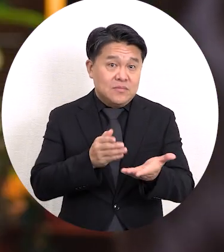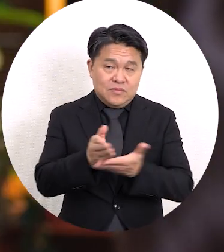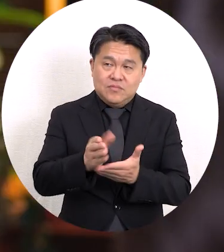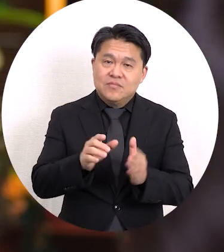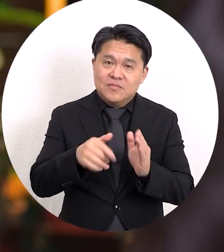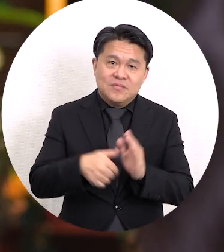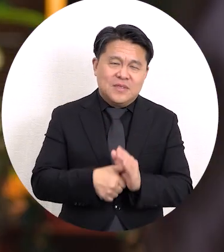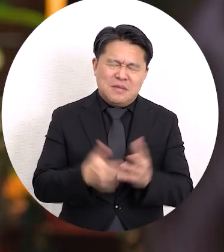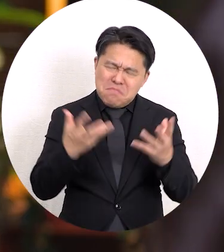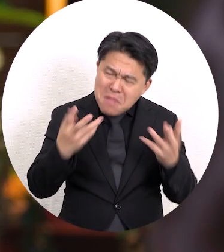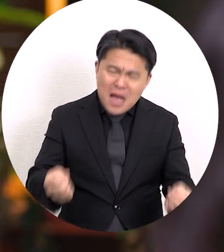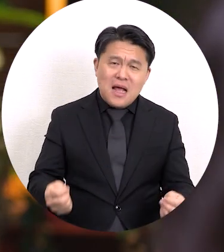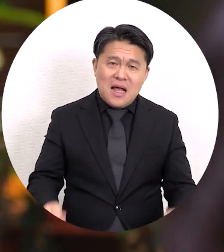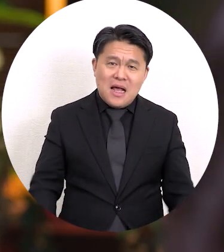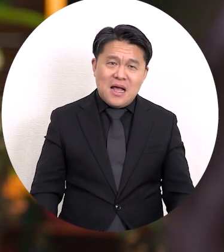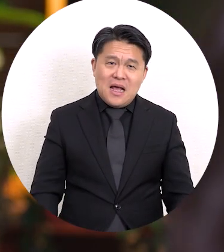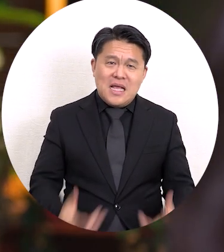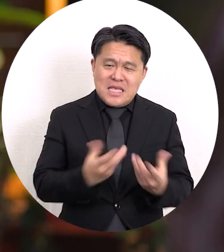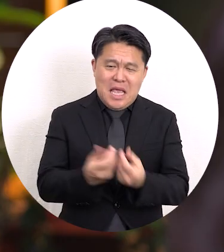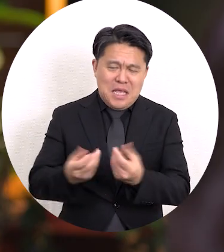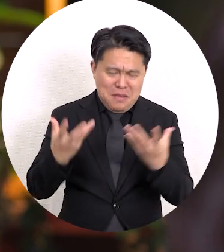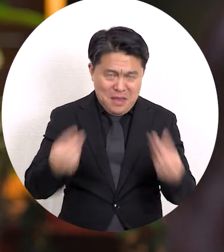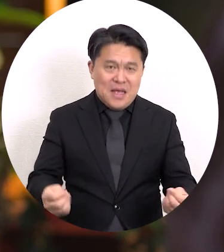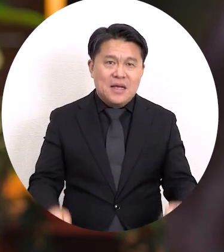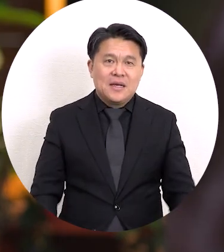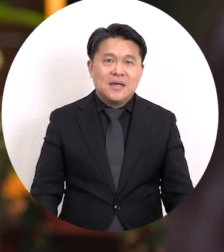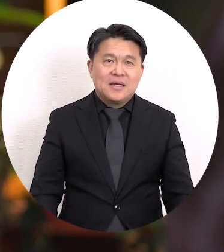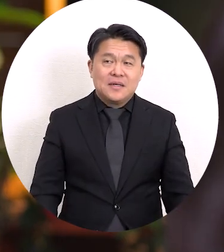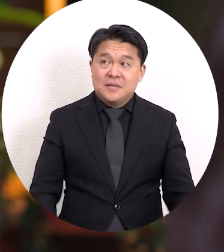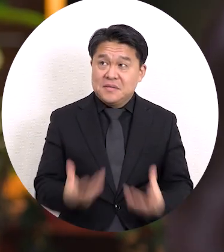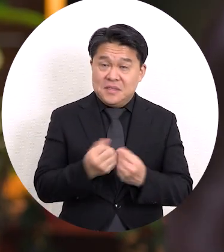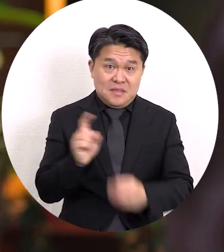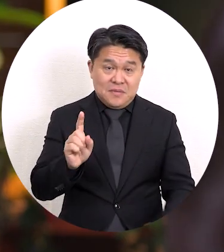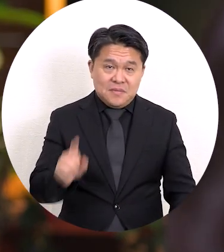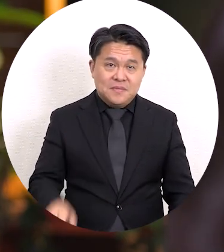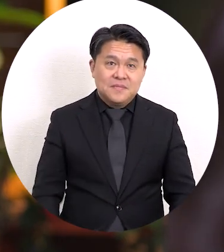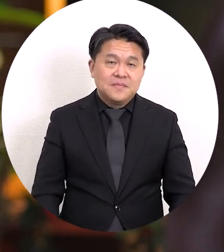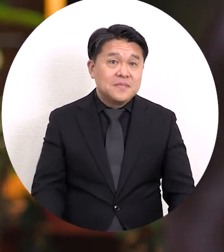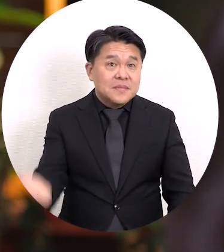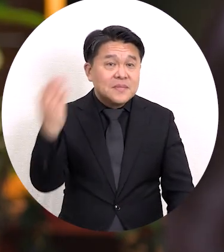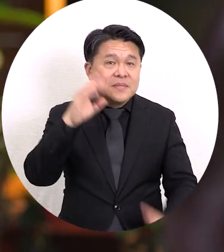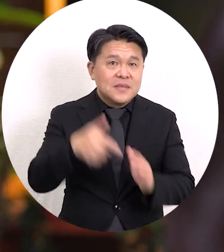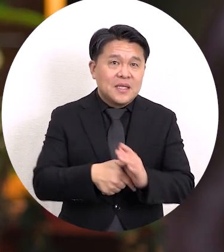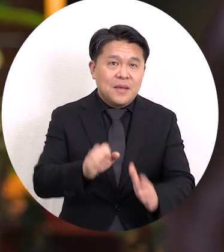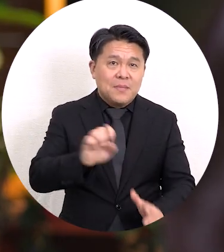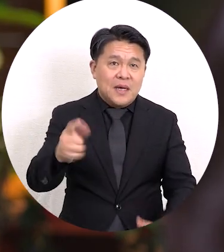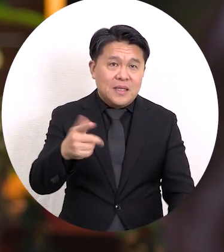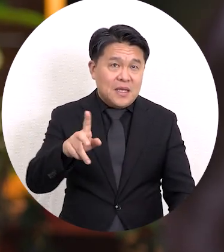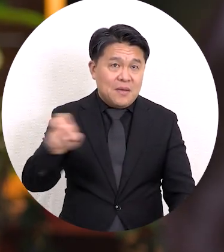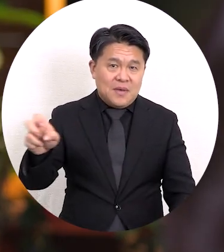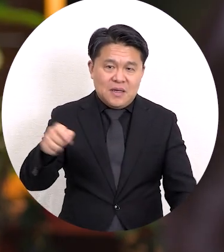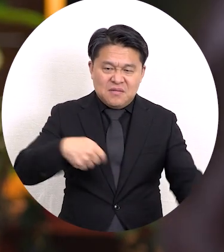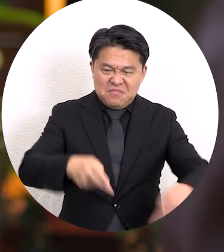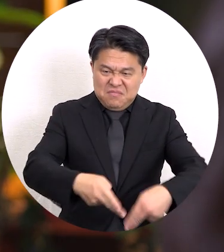countless cases have been reported, and here's one example. Do you remember the Panamanian dictator Manuel Noriega,